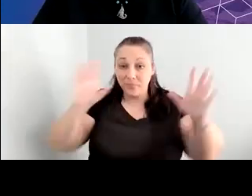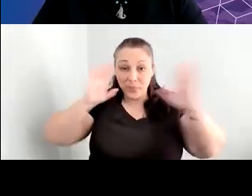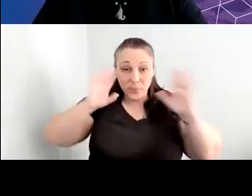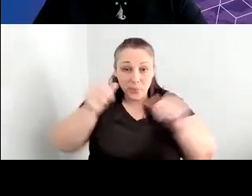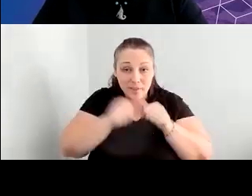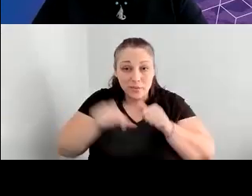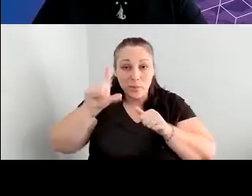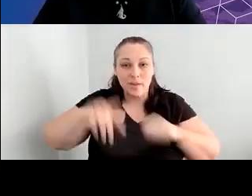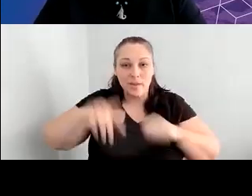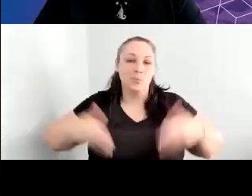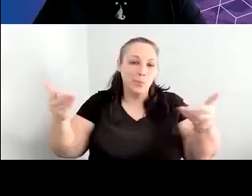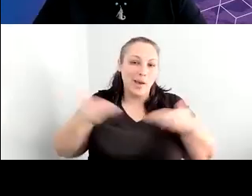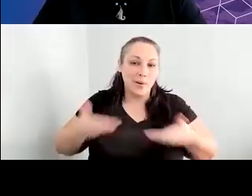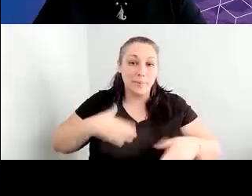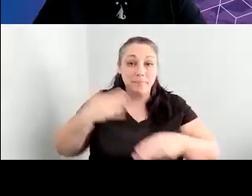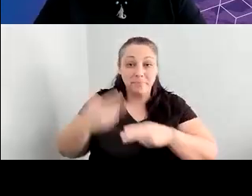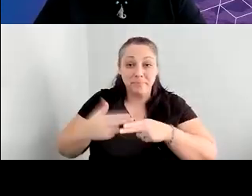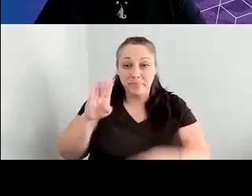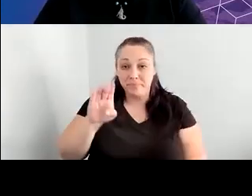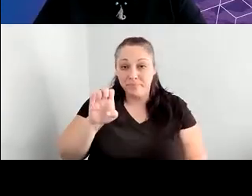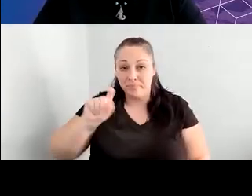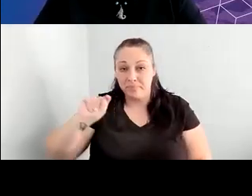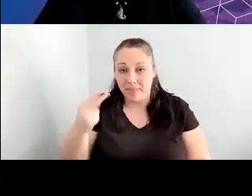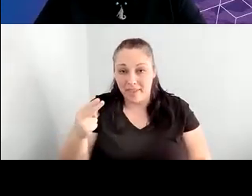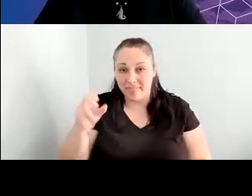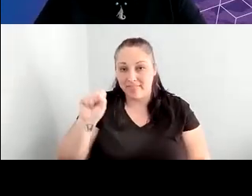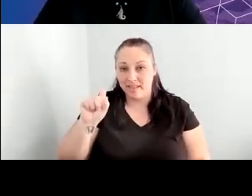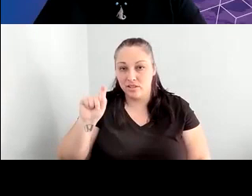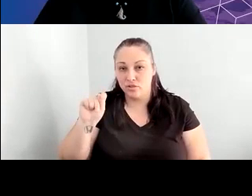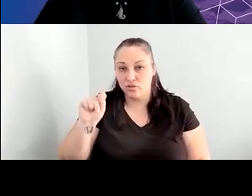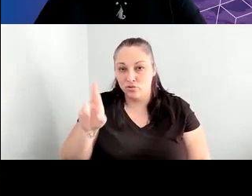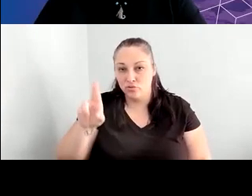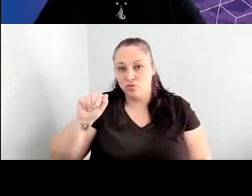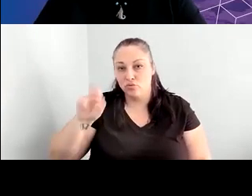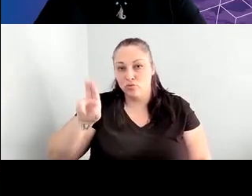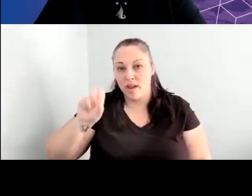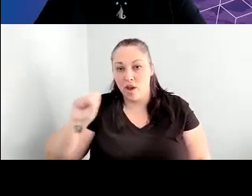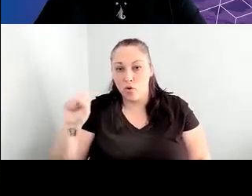My name is Beth Strausser, and I work in the policy office in the Division of Institution